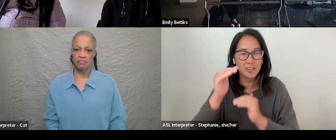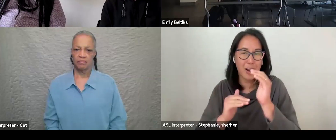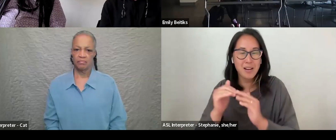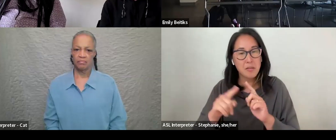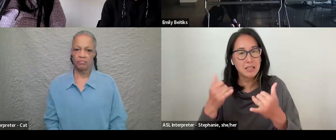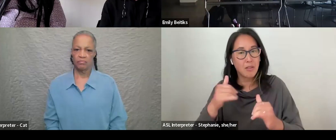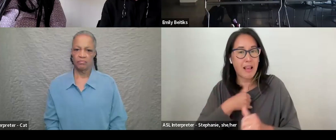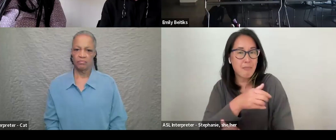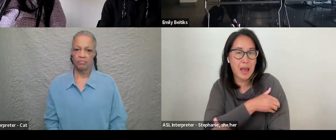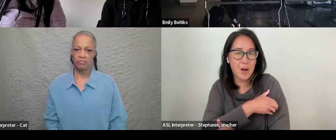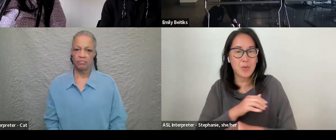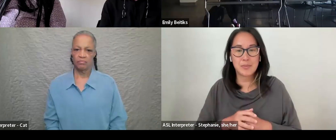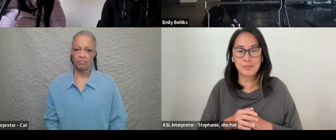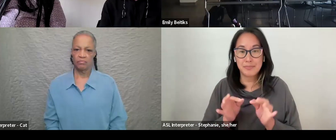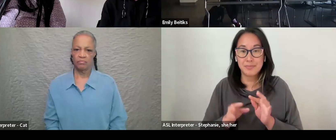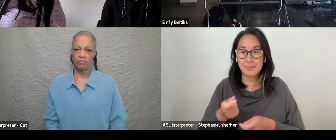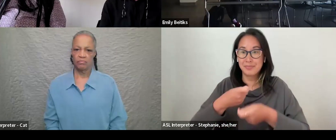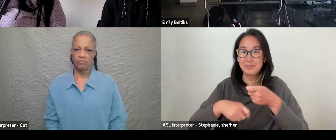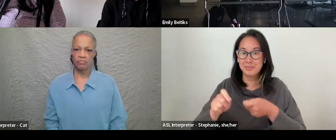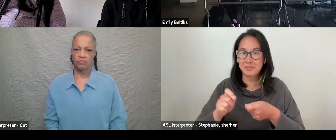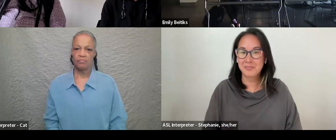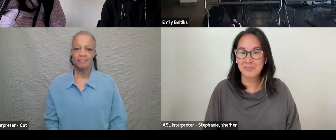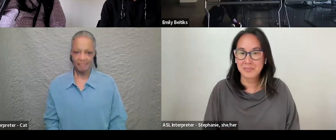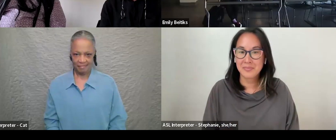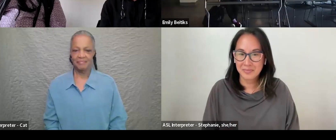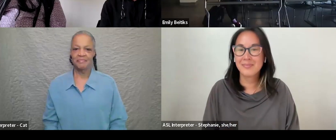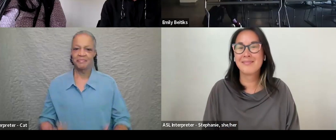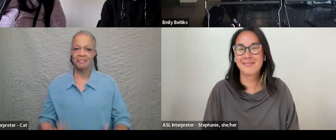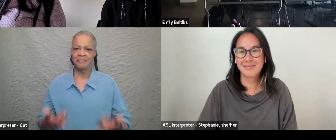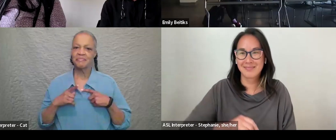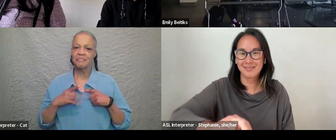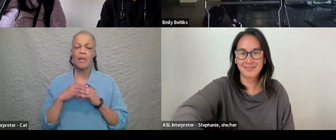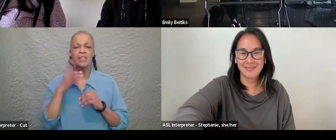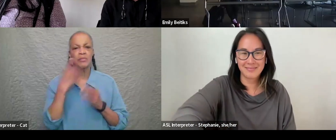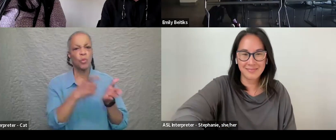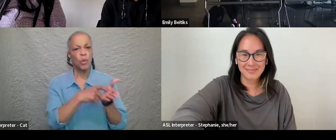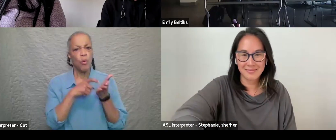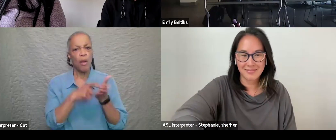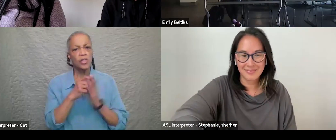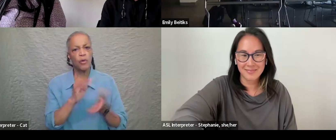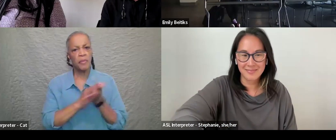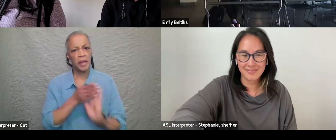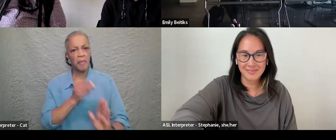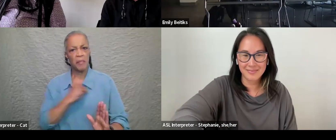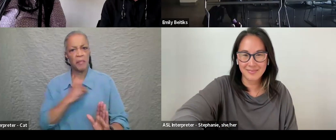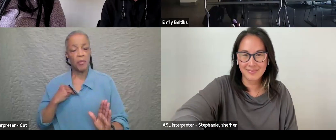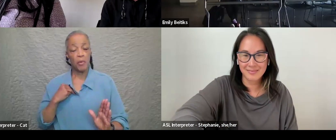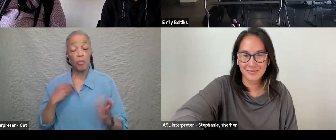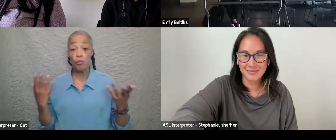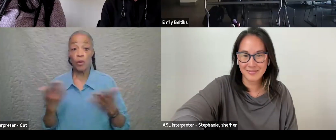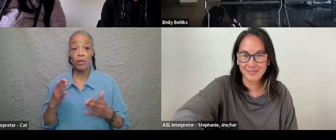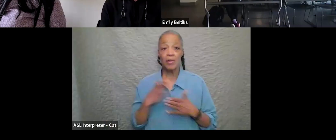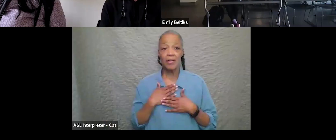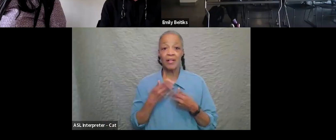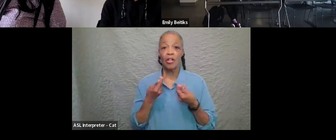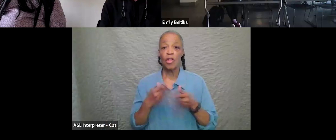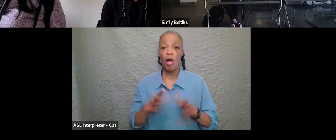But it also sounds like one of the criteria for membership is the loss of voice, right?